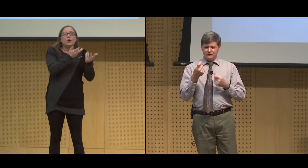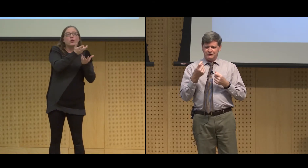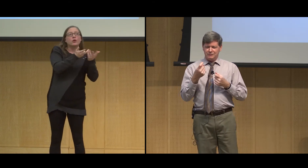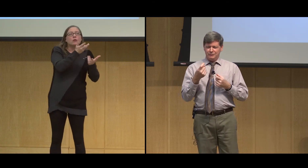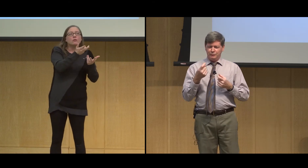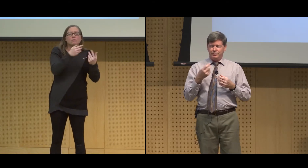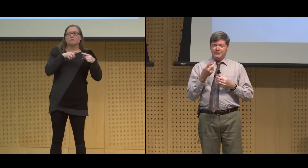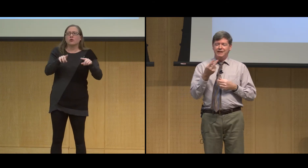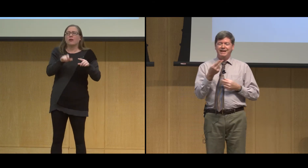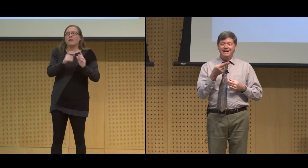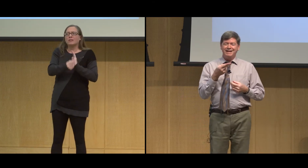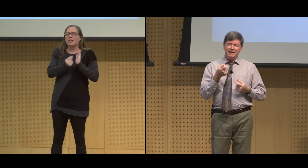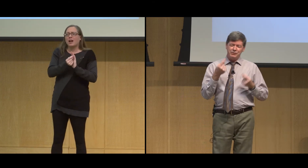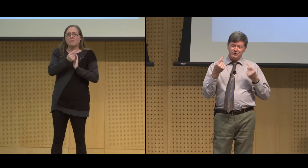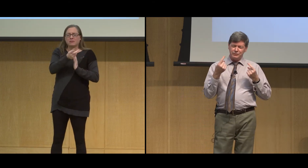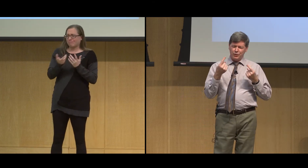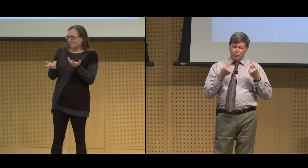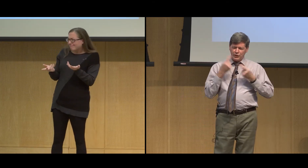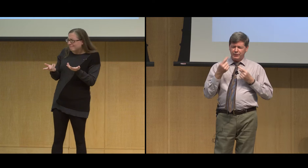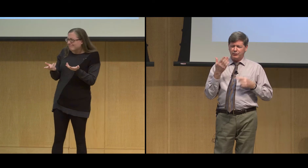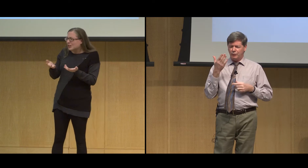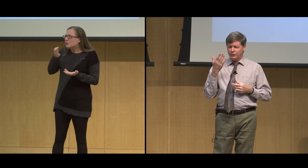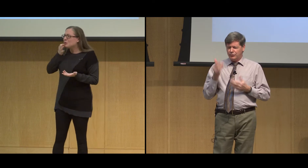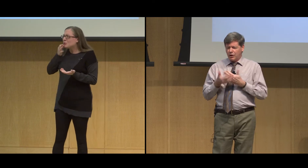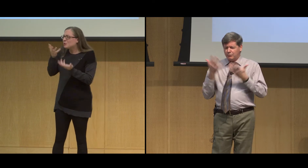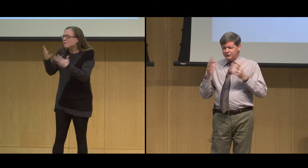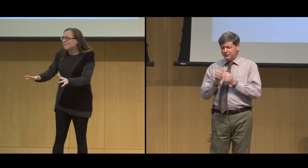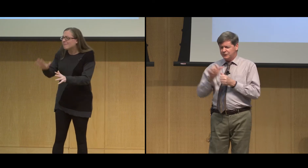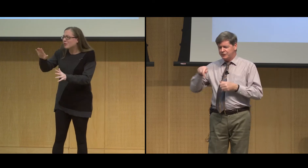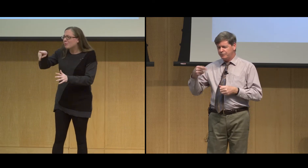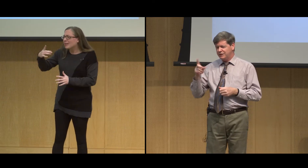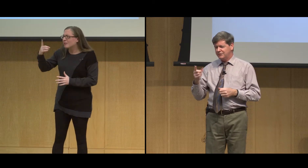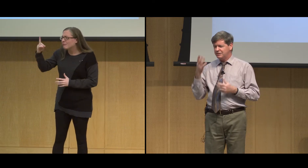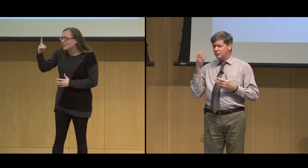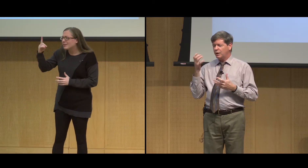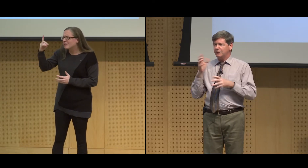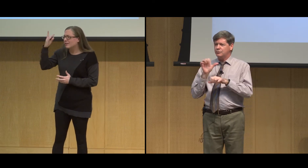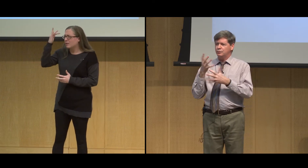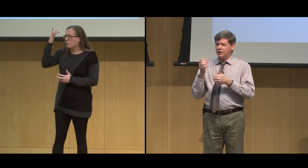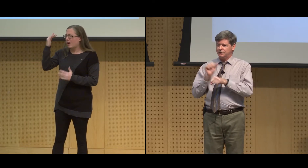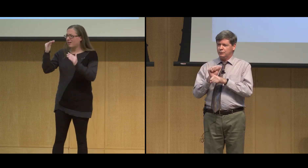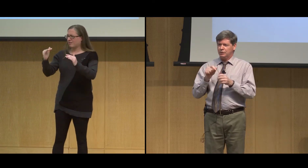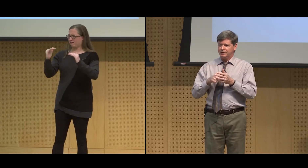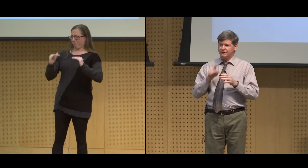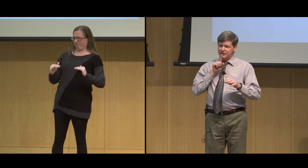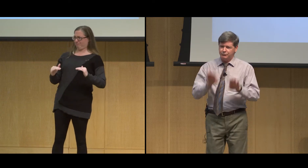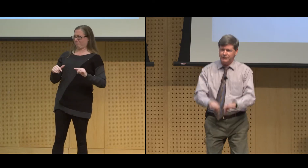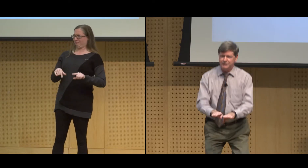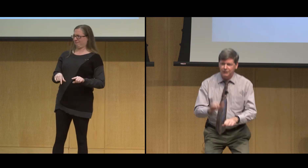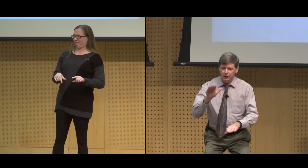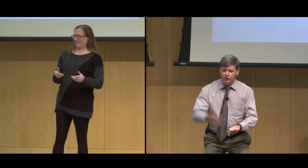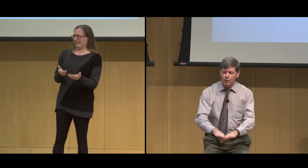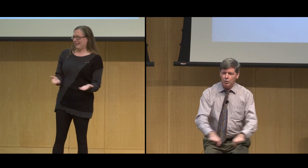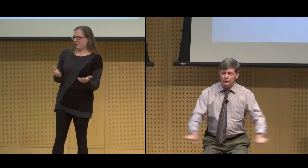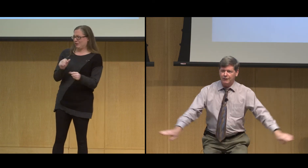he was, you know, wondering. "You're almost finished with your Ph.D. "Why do you want to work in this, like, really low-level,